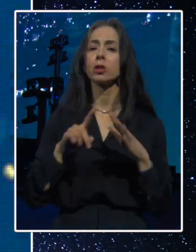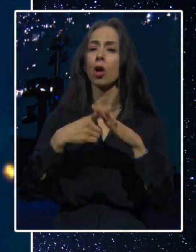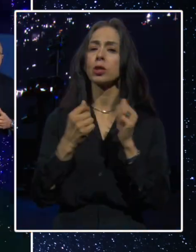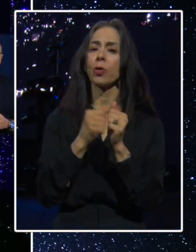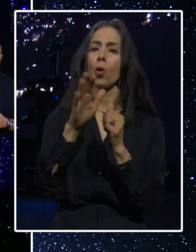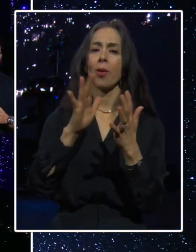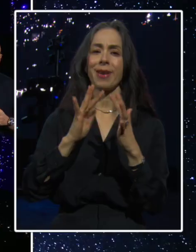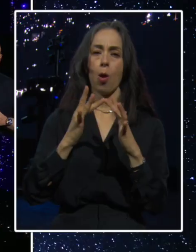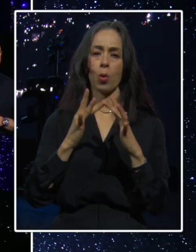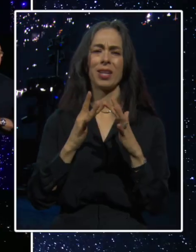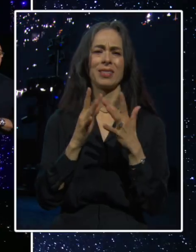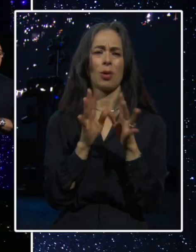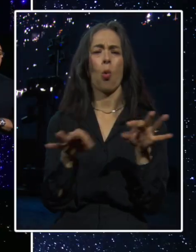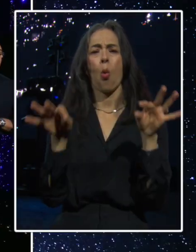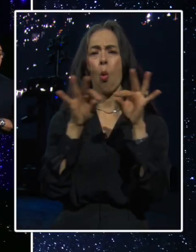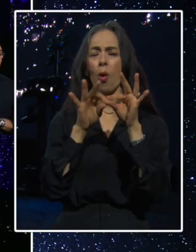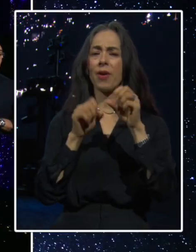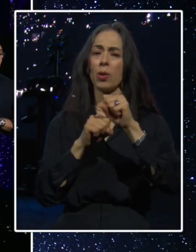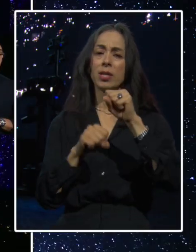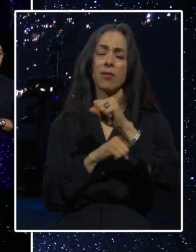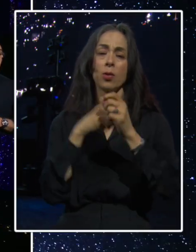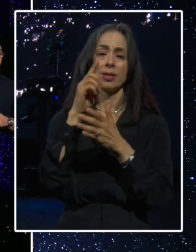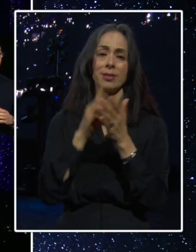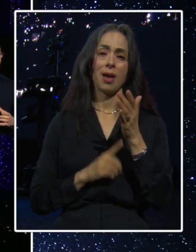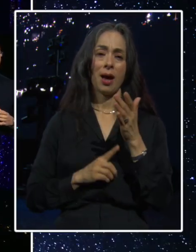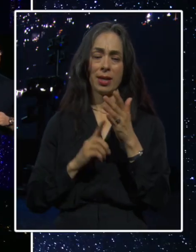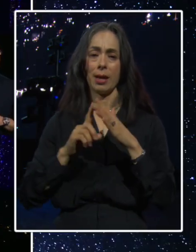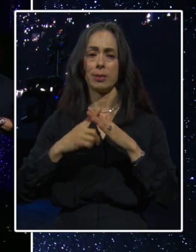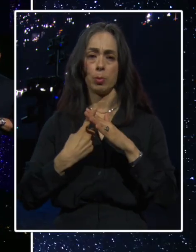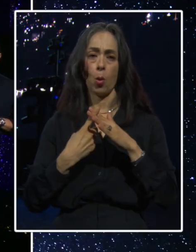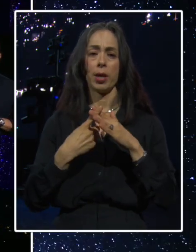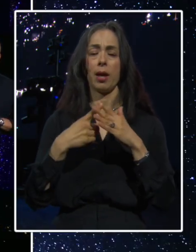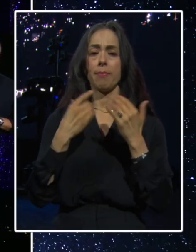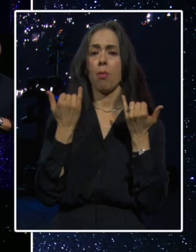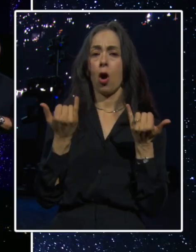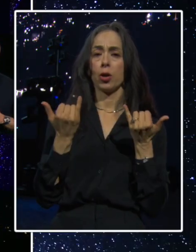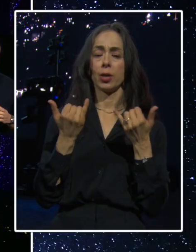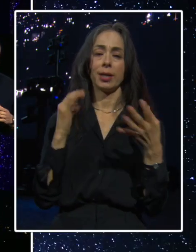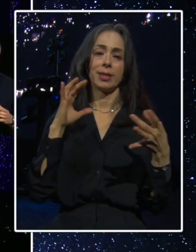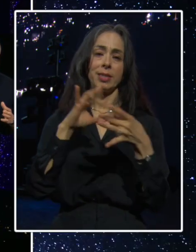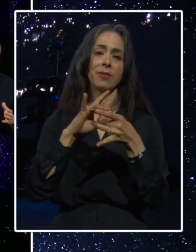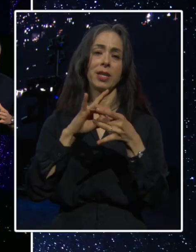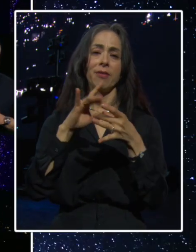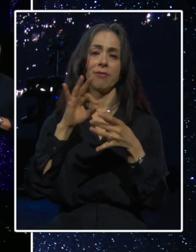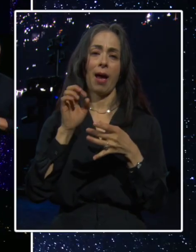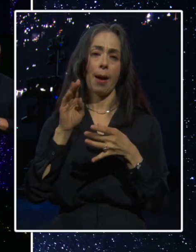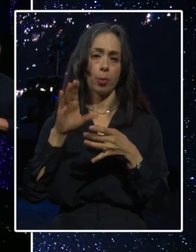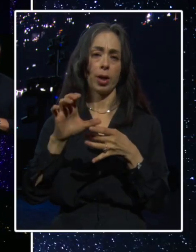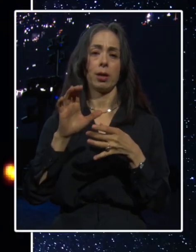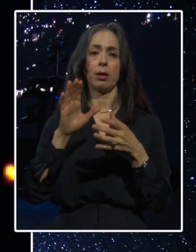It is the core foundation for designing and deploying a modern and secure connectivity fabric across your enterprise.